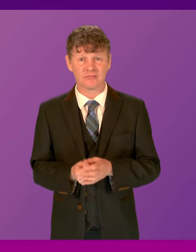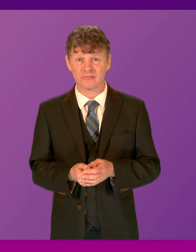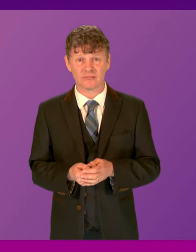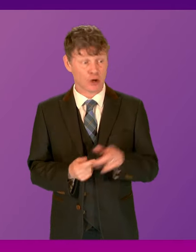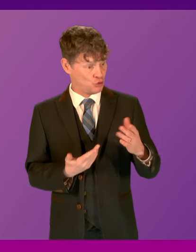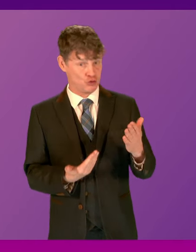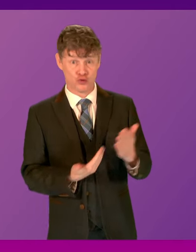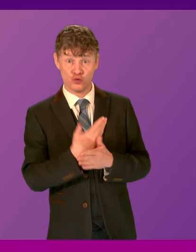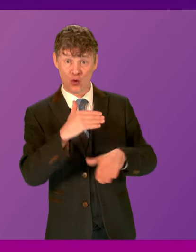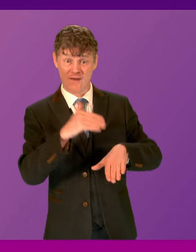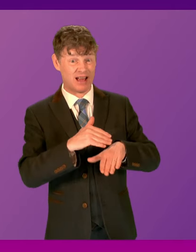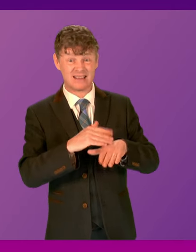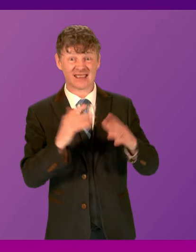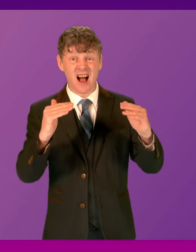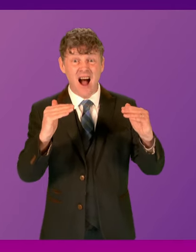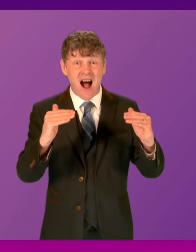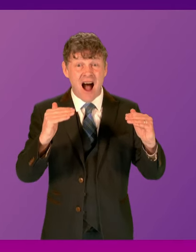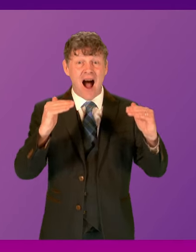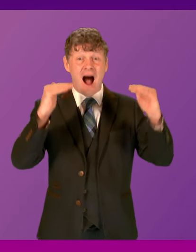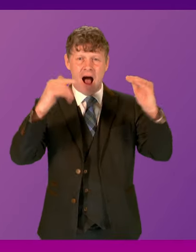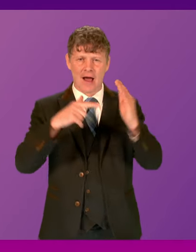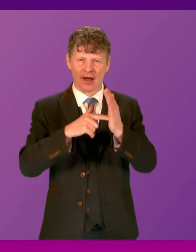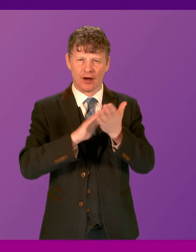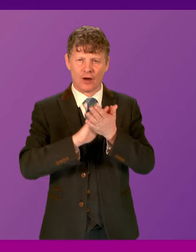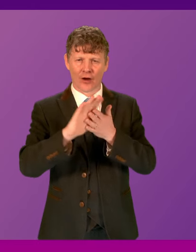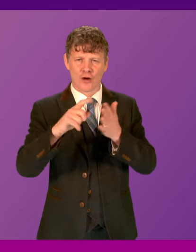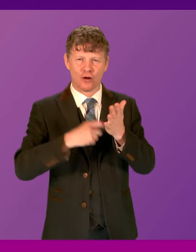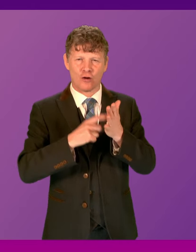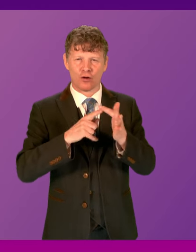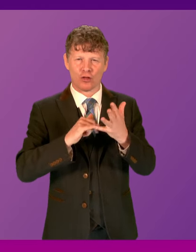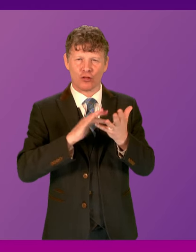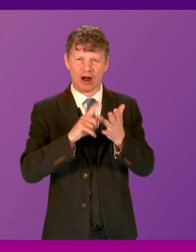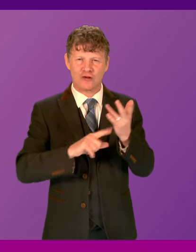offences is higher than the threshold for the racial stirring-up offence. The police have